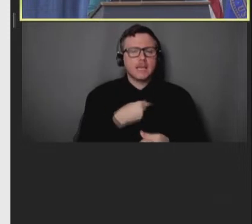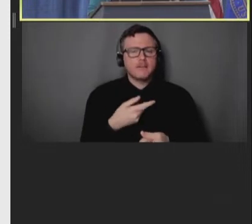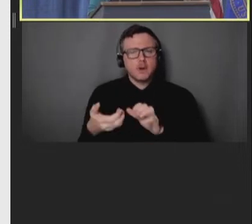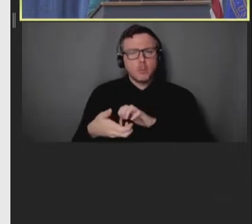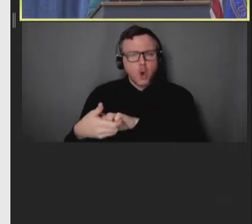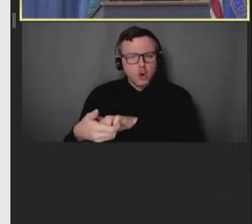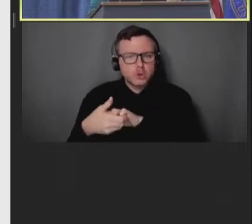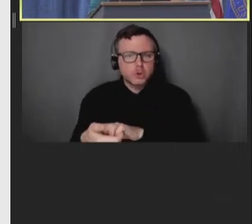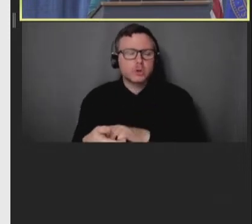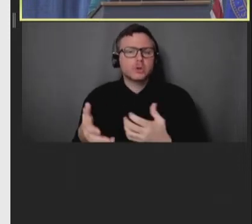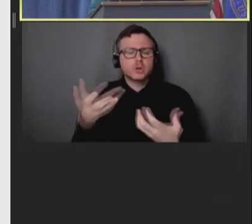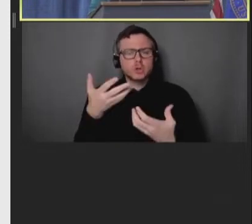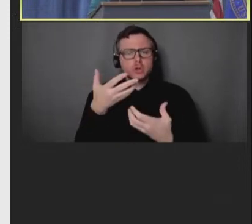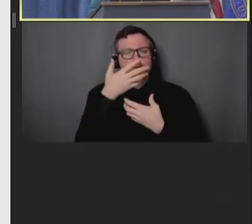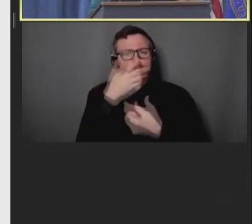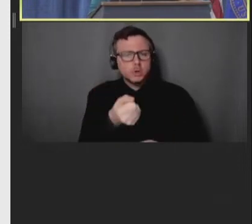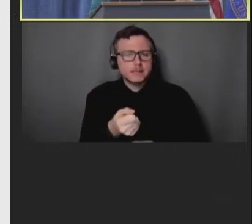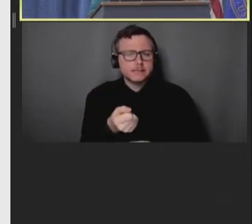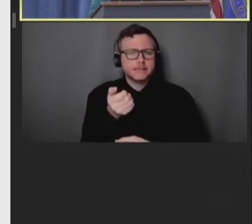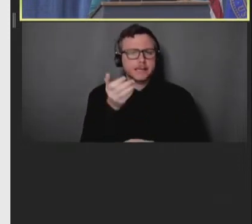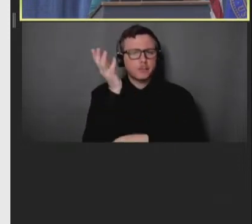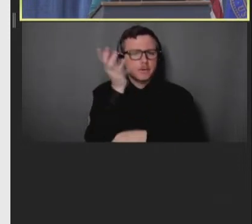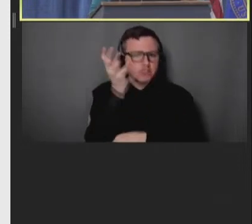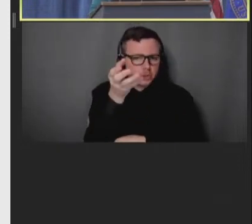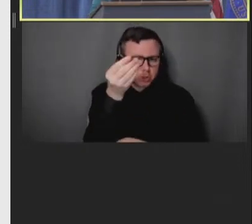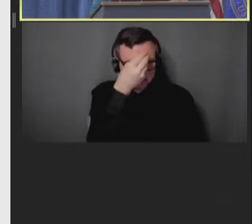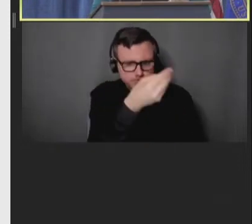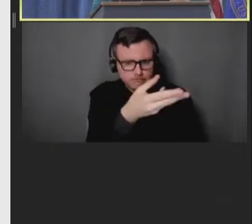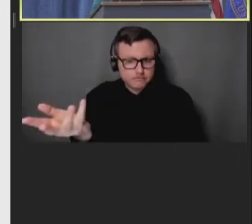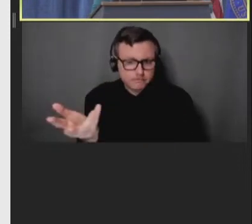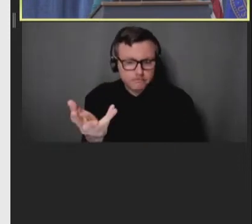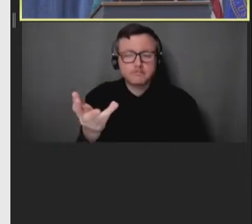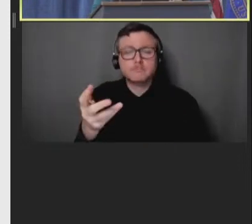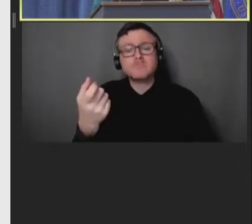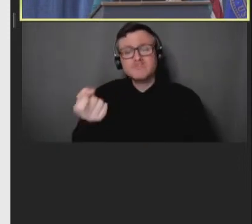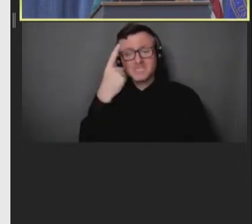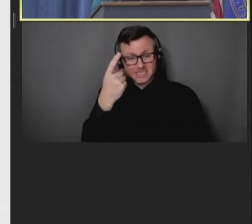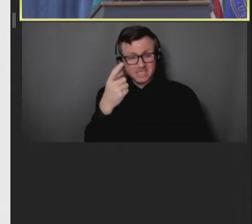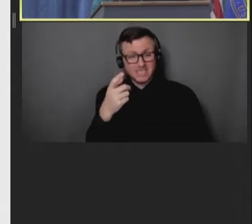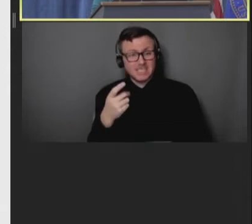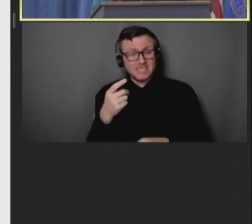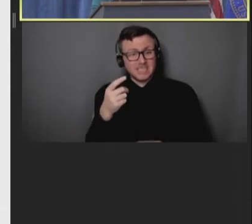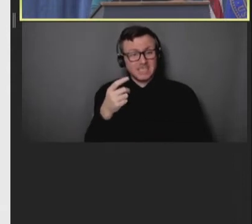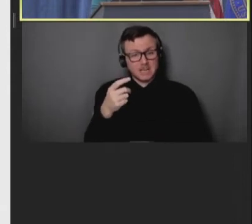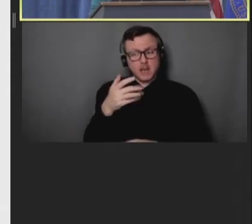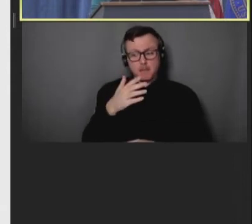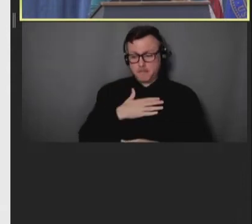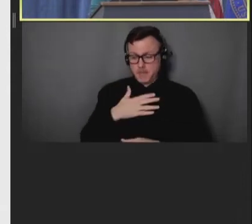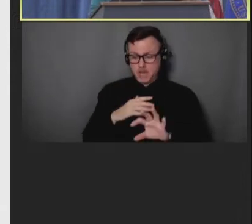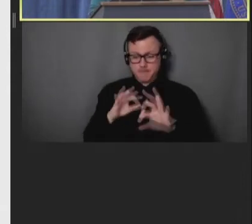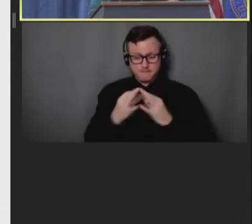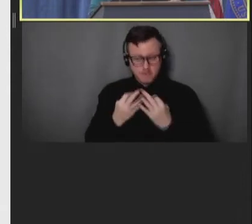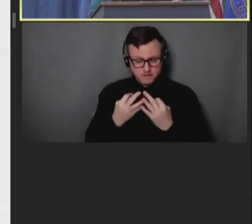Again, my family that lives in smaller towns, you trust the people that you see often,